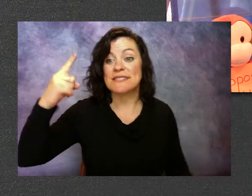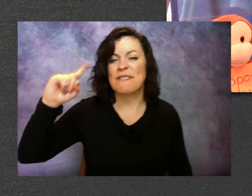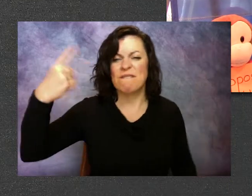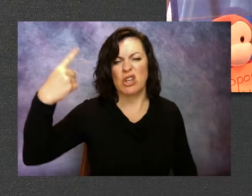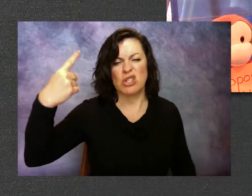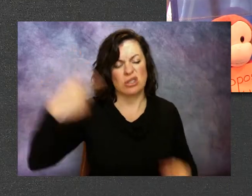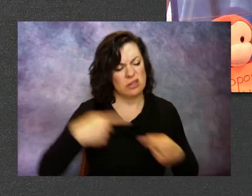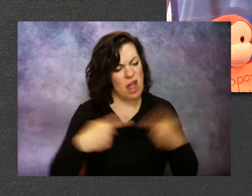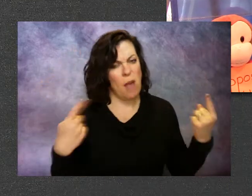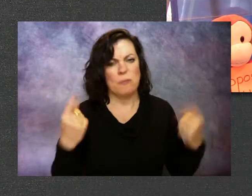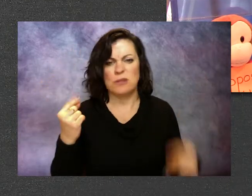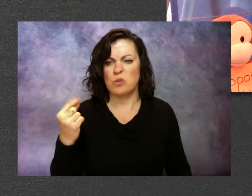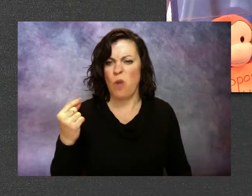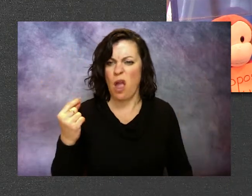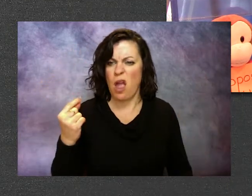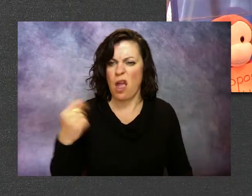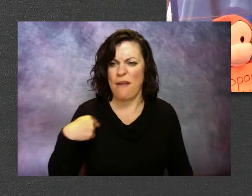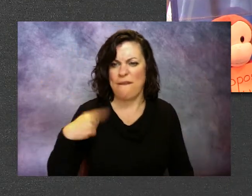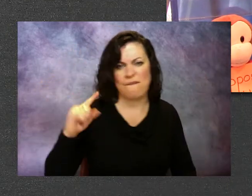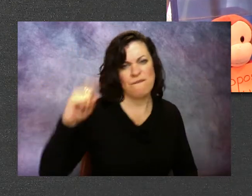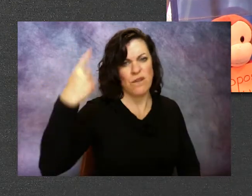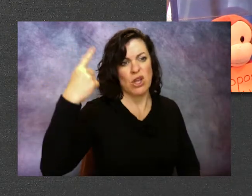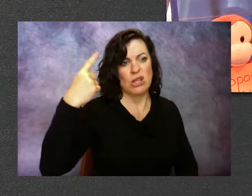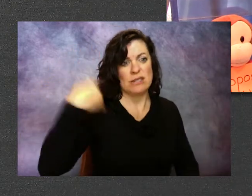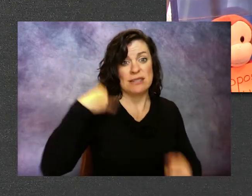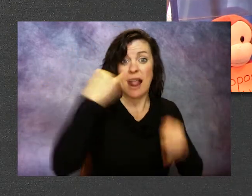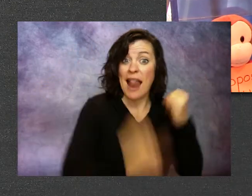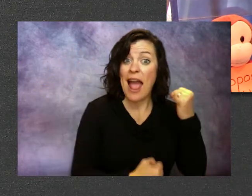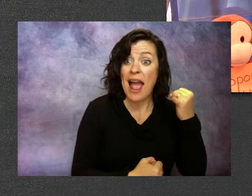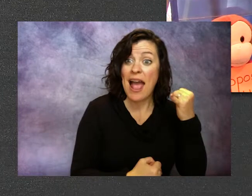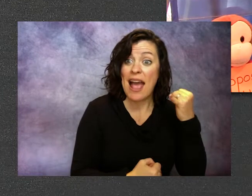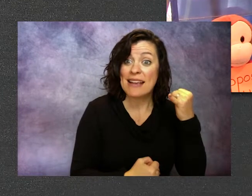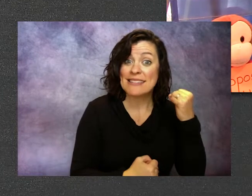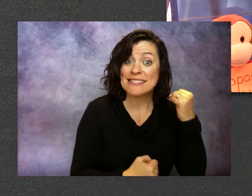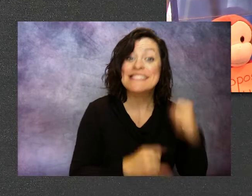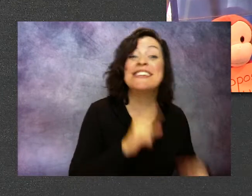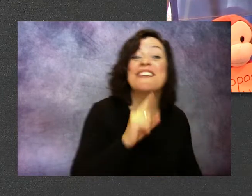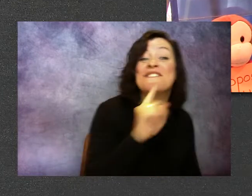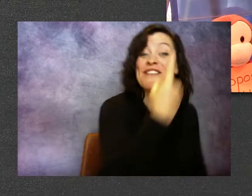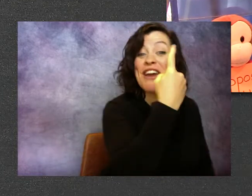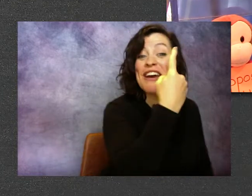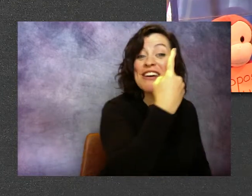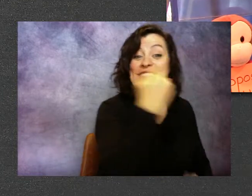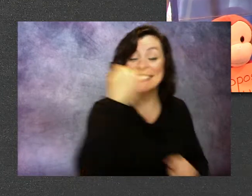Hmm. Last, first. I think we found it.